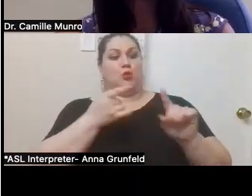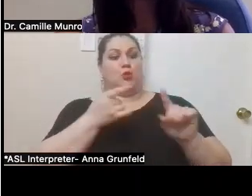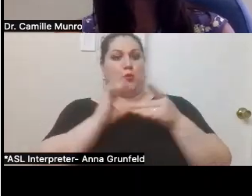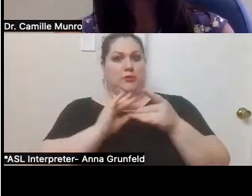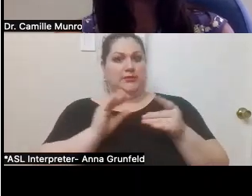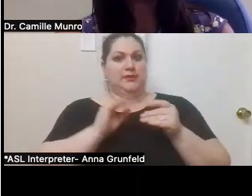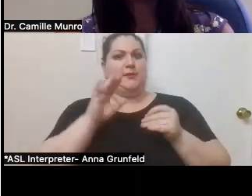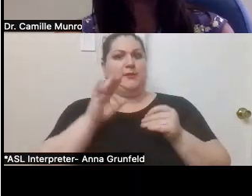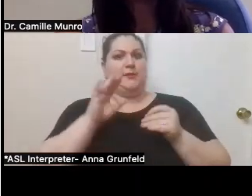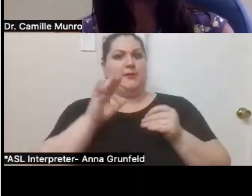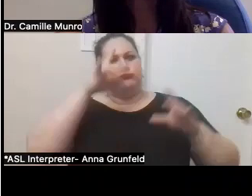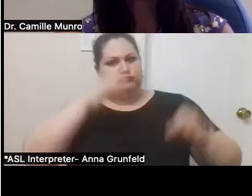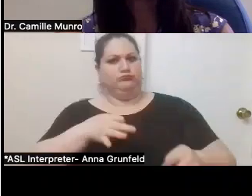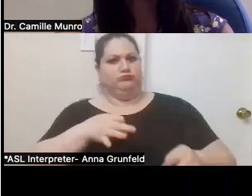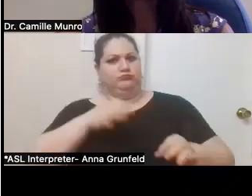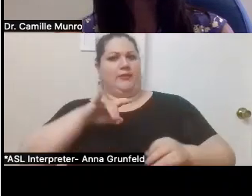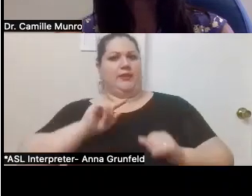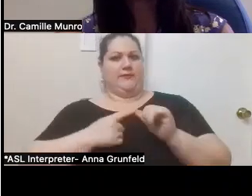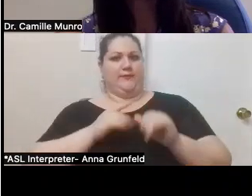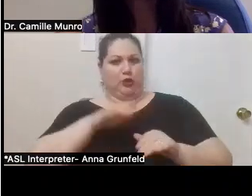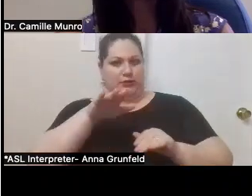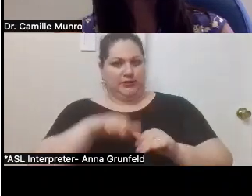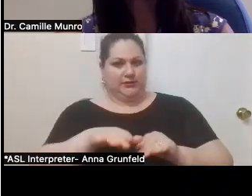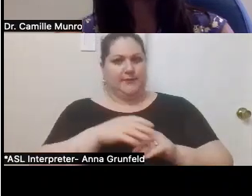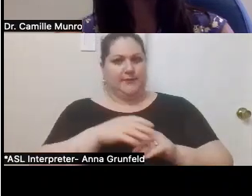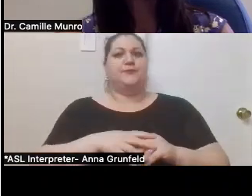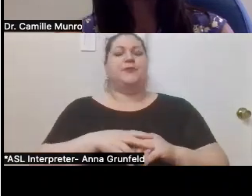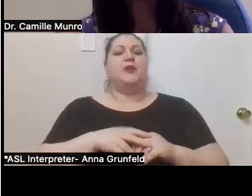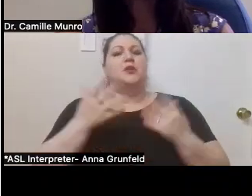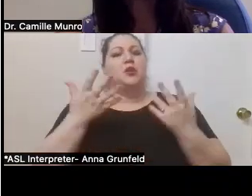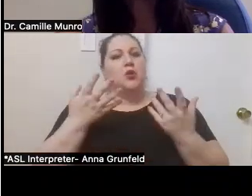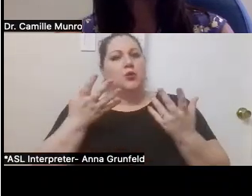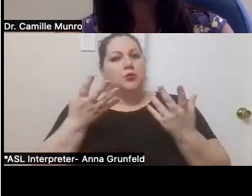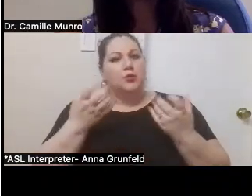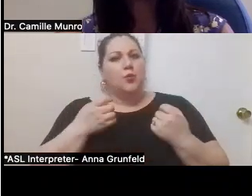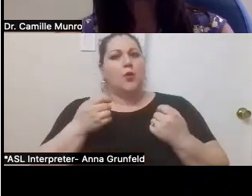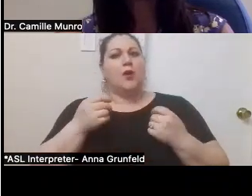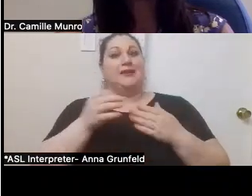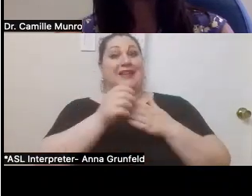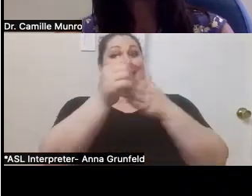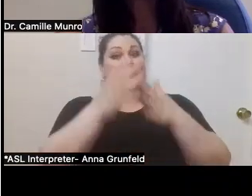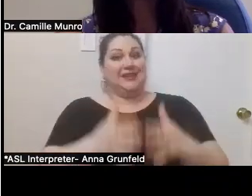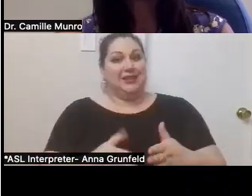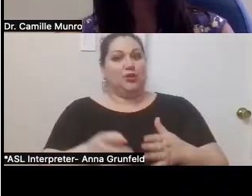to have sensitization of the leadership to the concepts and issues and to help them understand.